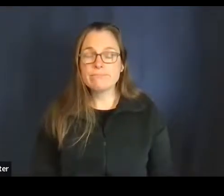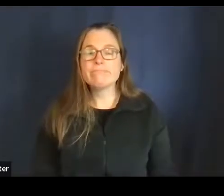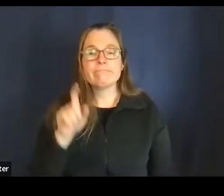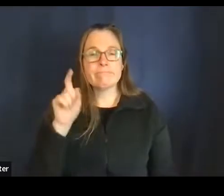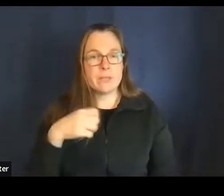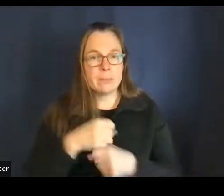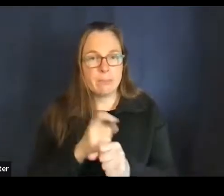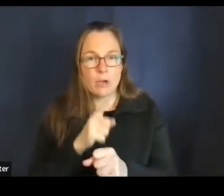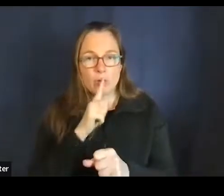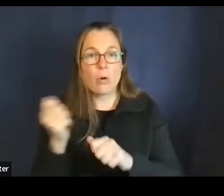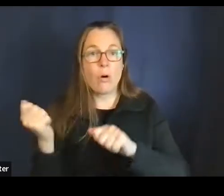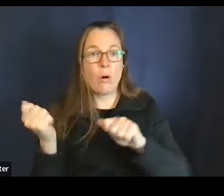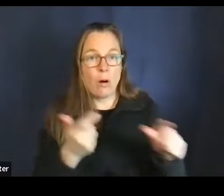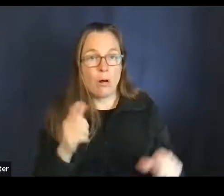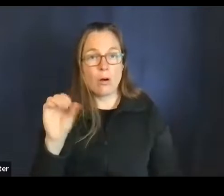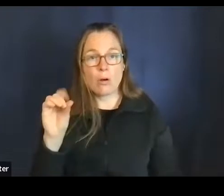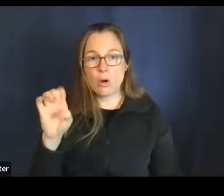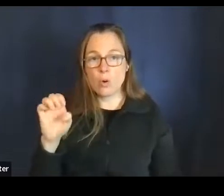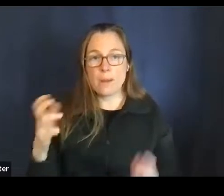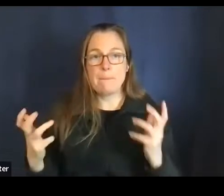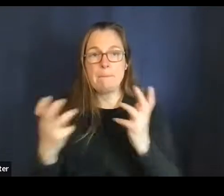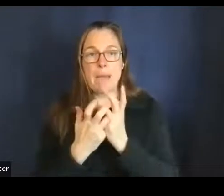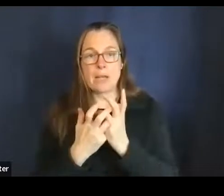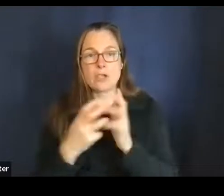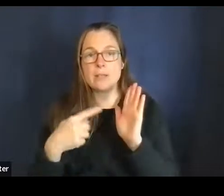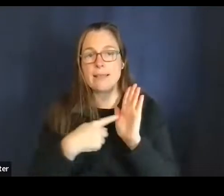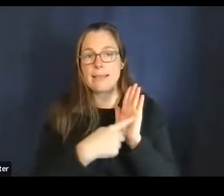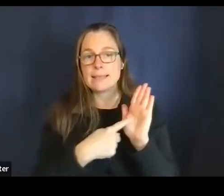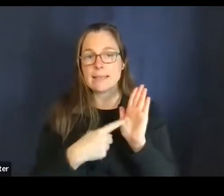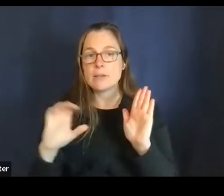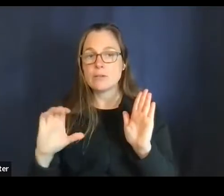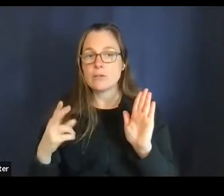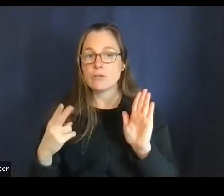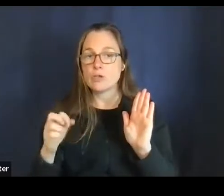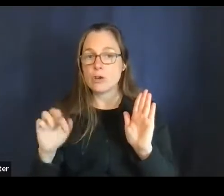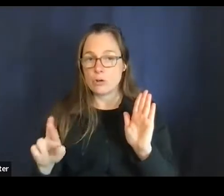all of our code matches the charter. So especially if we're talking